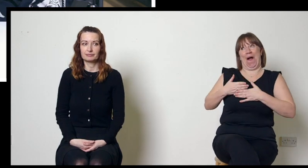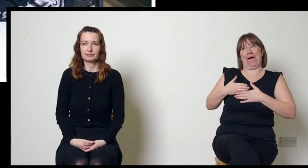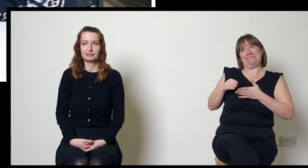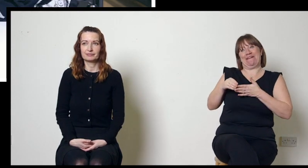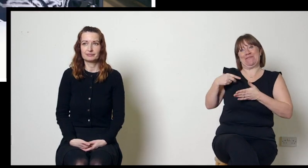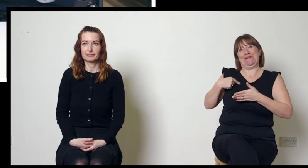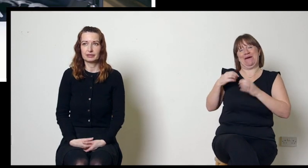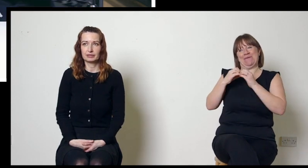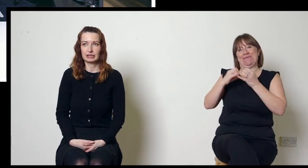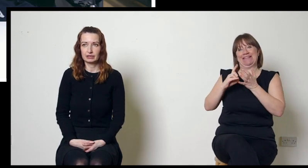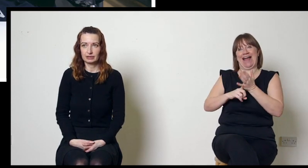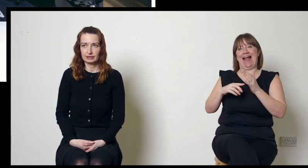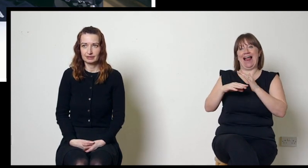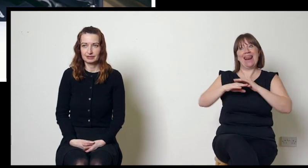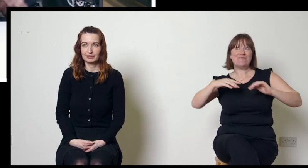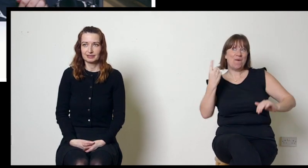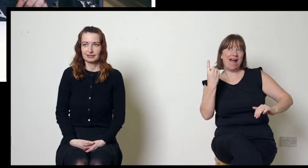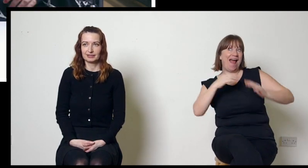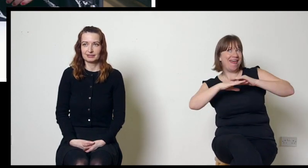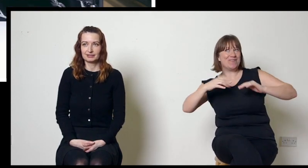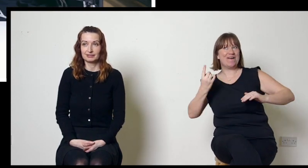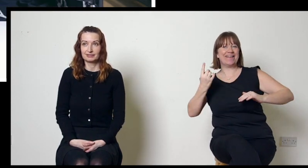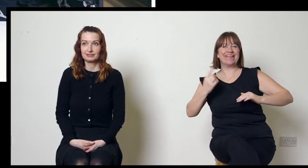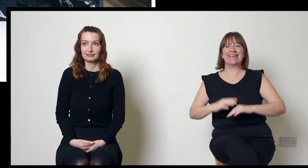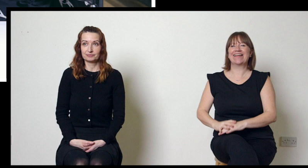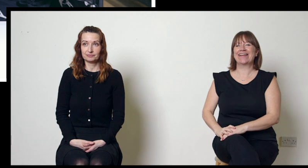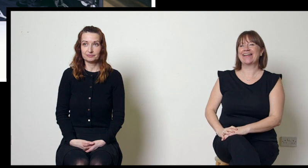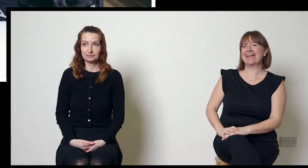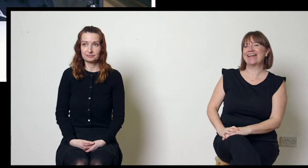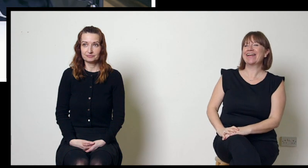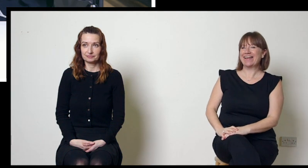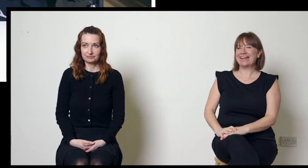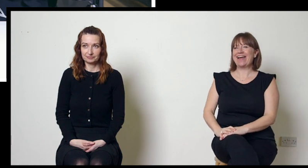yeah, BSL level 1 and it's been… Yep level one,